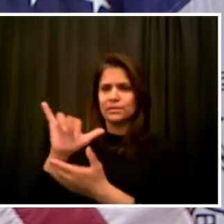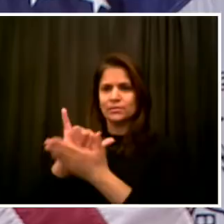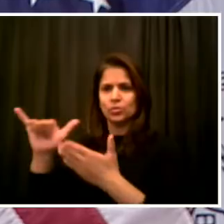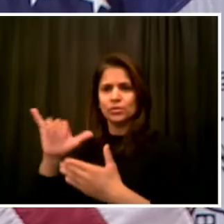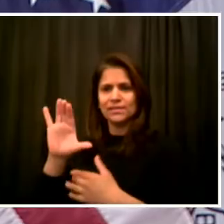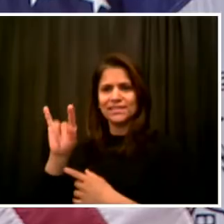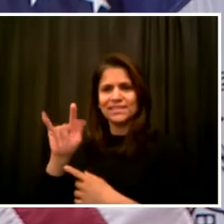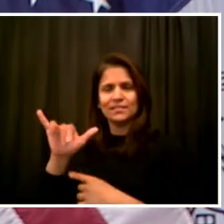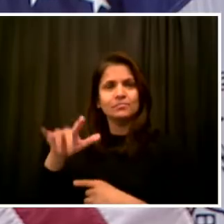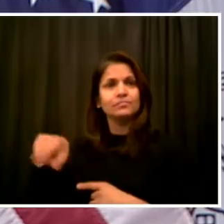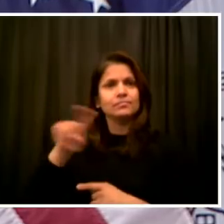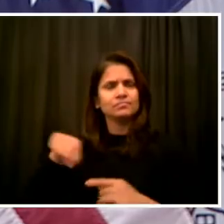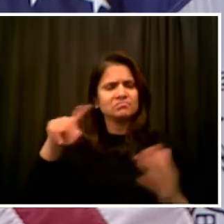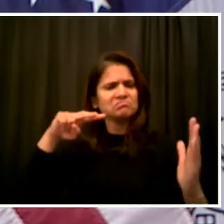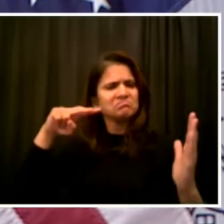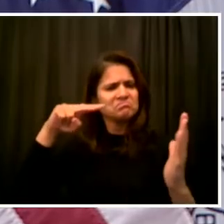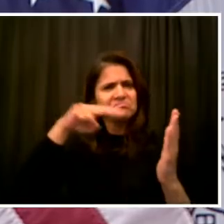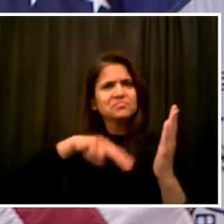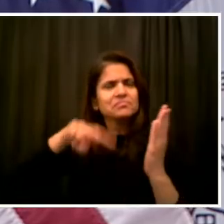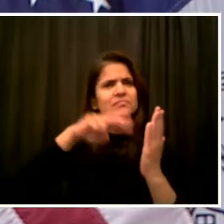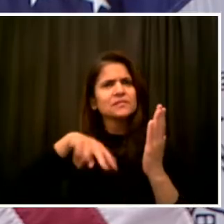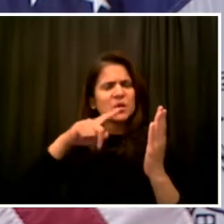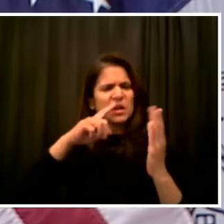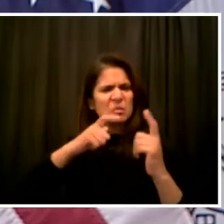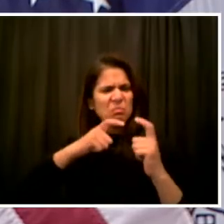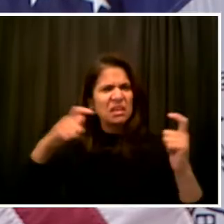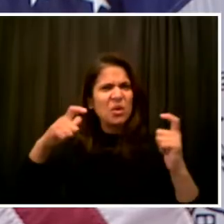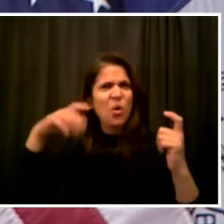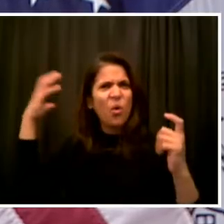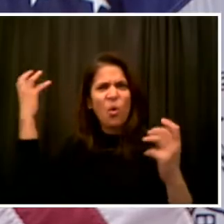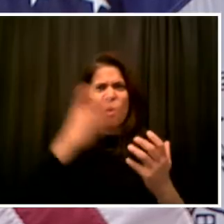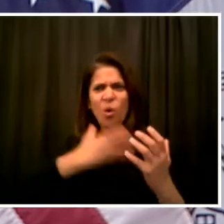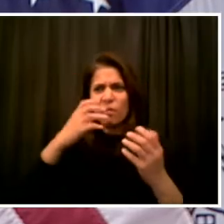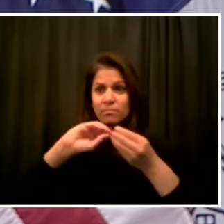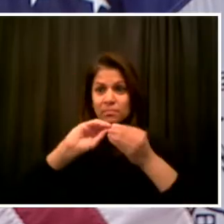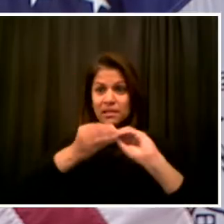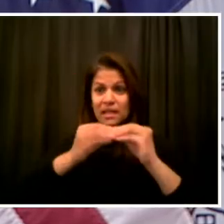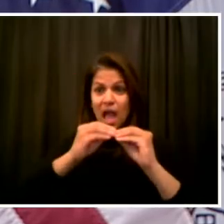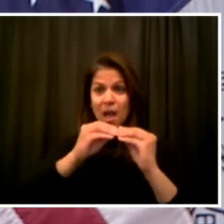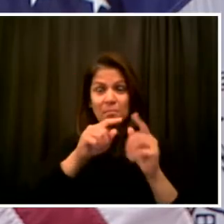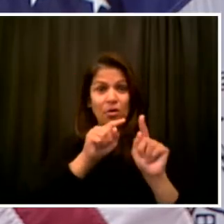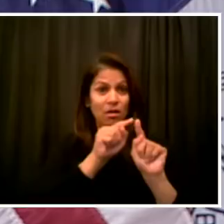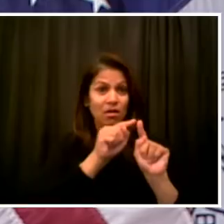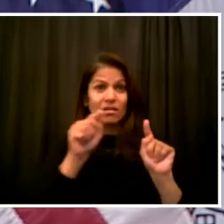THE CITY'S PAID FOR PPE WAS WITH A BUSINESS WHO HAD NEVER